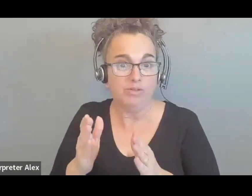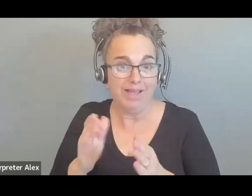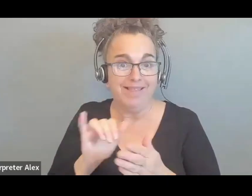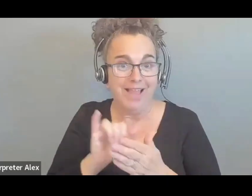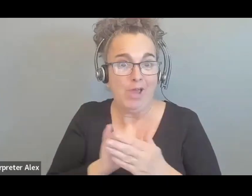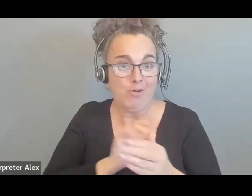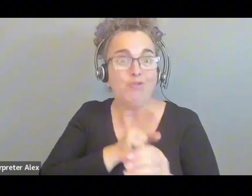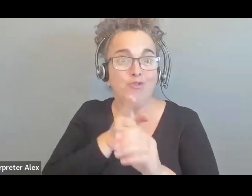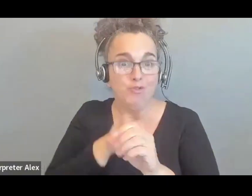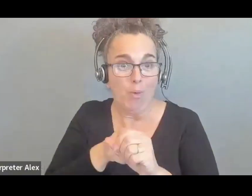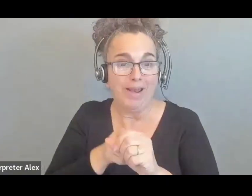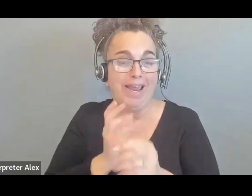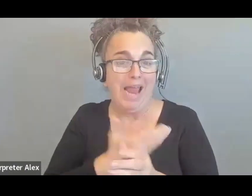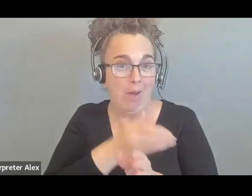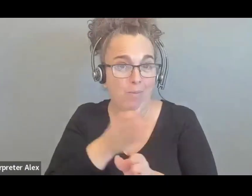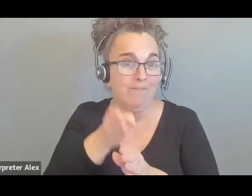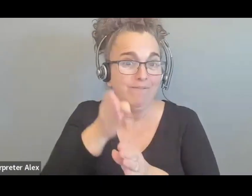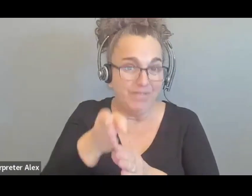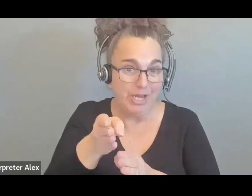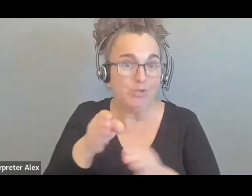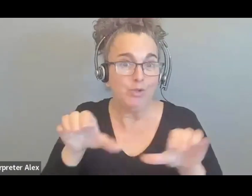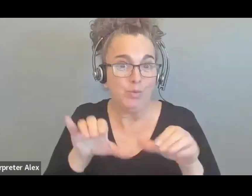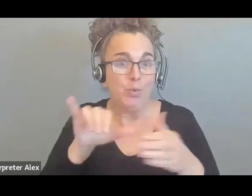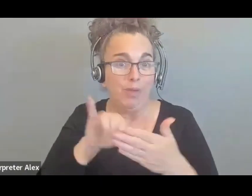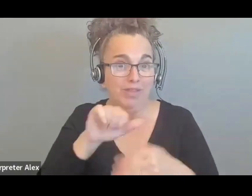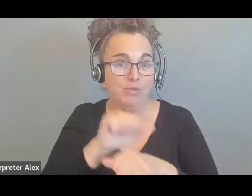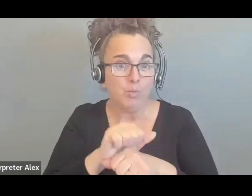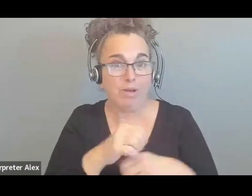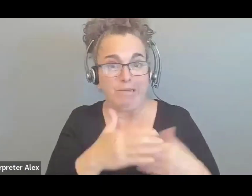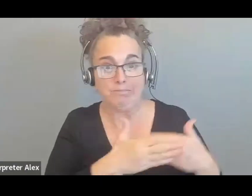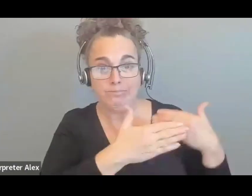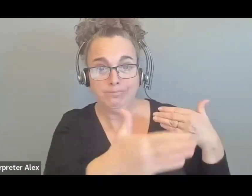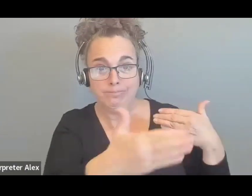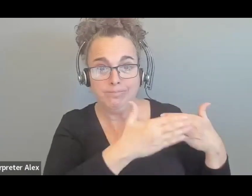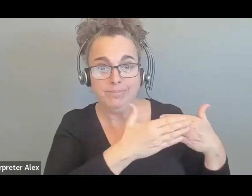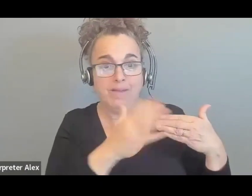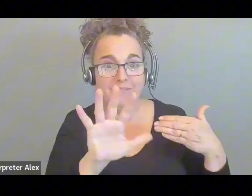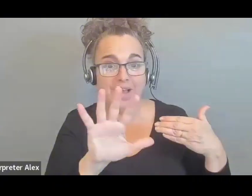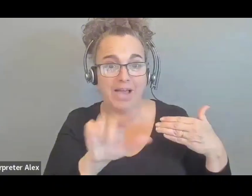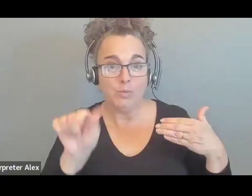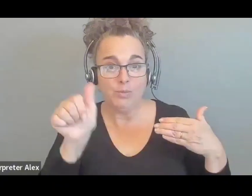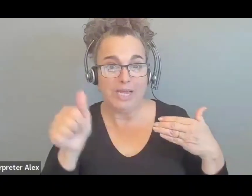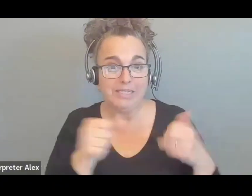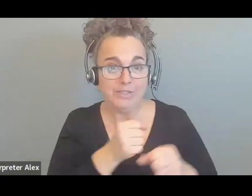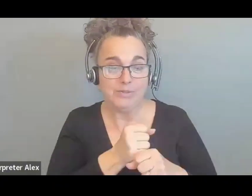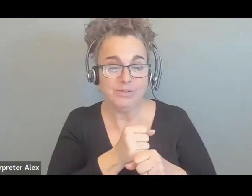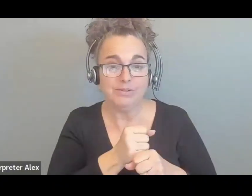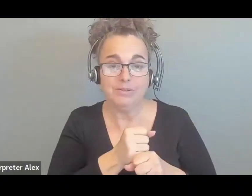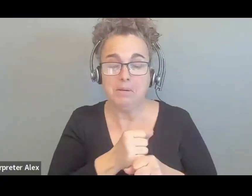to do this work in the next 5 to 10 years. I'm concerned about mental health,